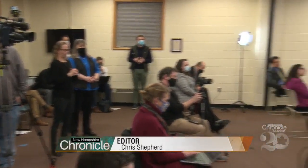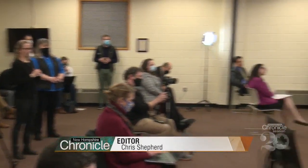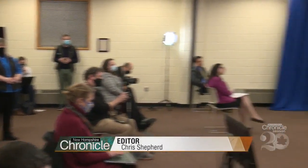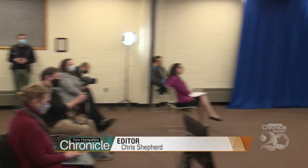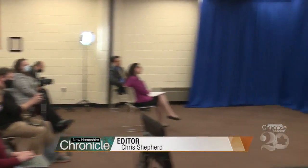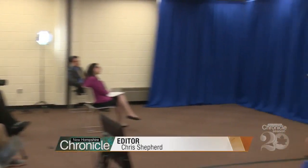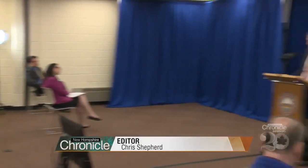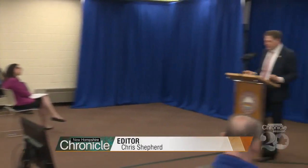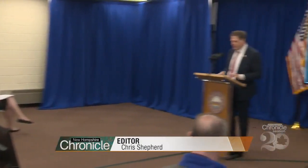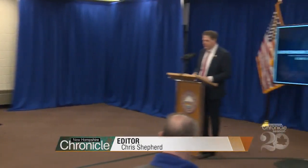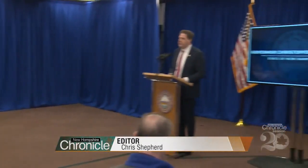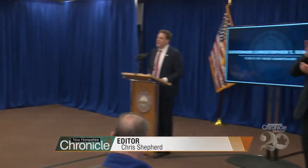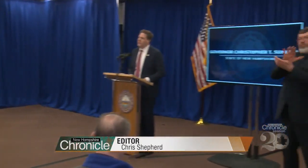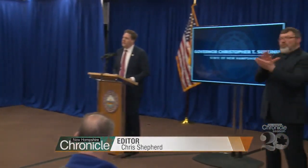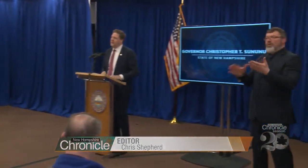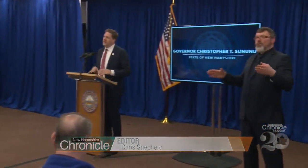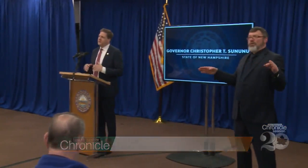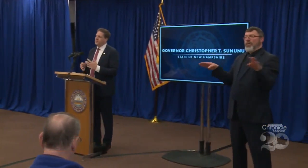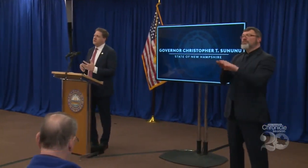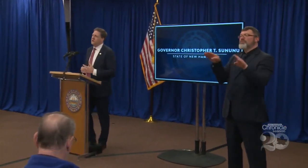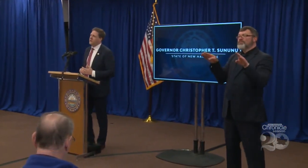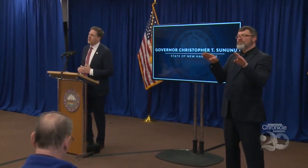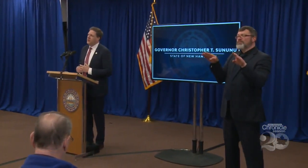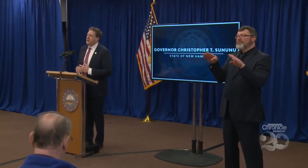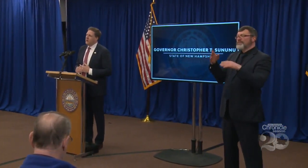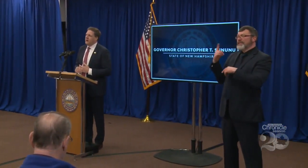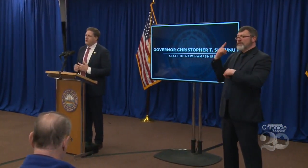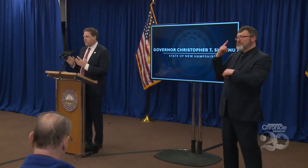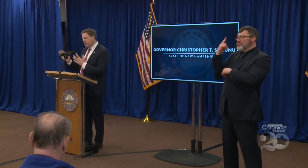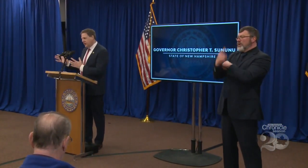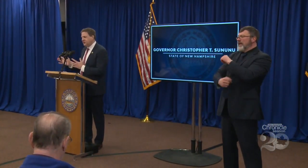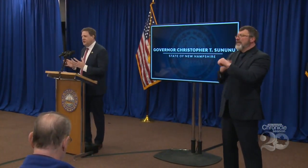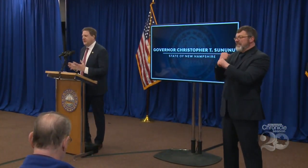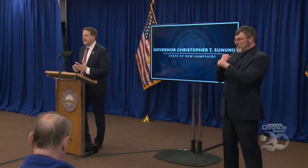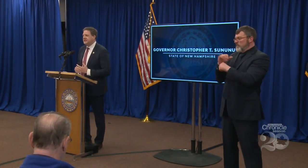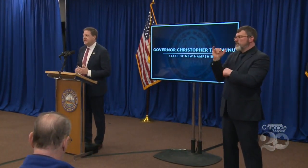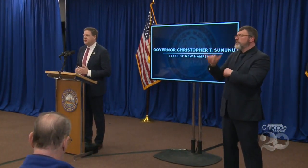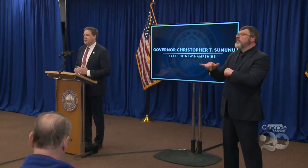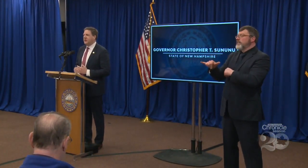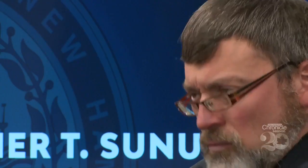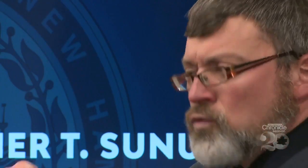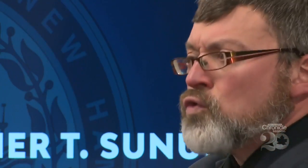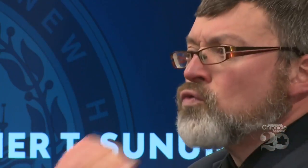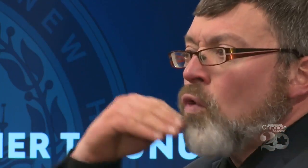PLEASE GO INTO THE SYSTEM. WHEN GOVERNOR CHRIS SUNUNU BRIEFS NEW HAMPSHIRE ON